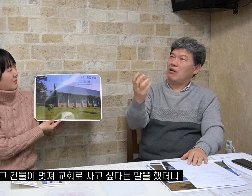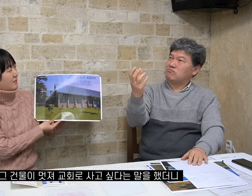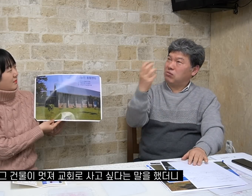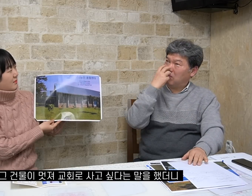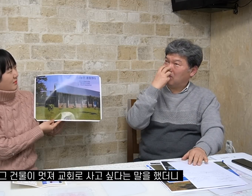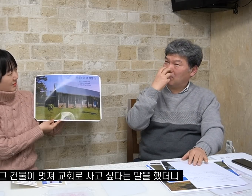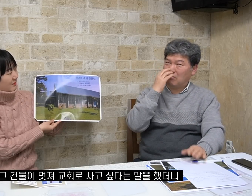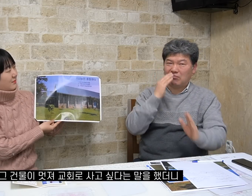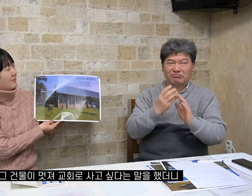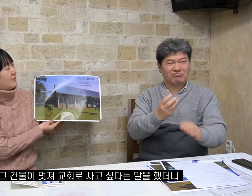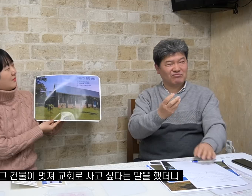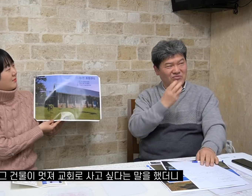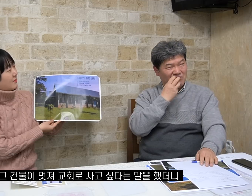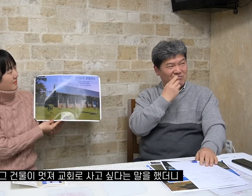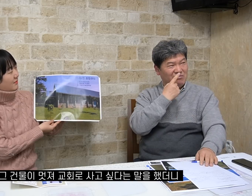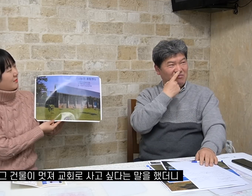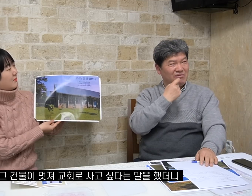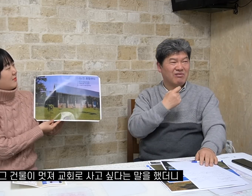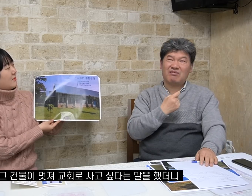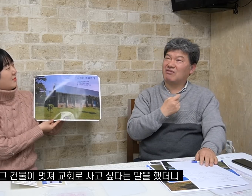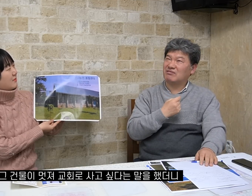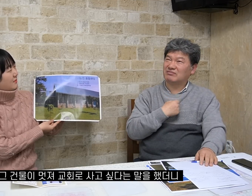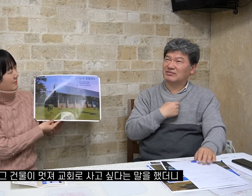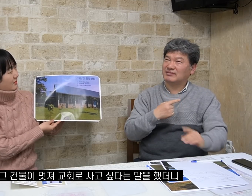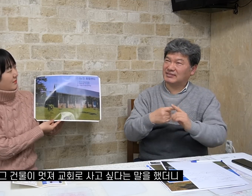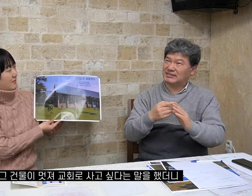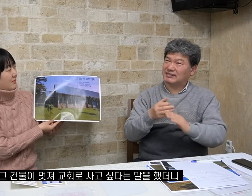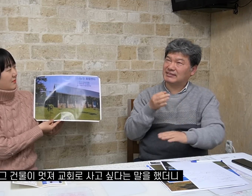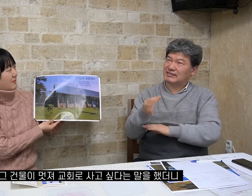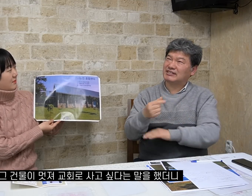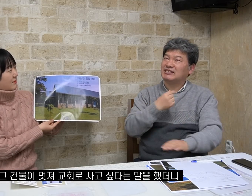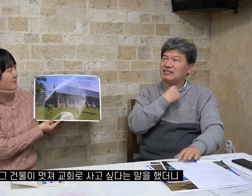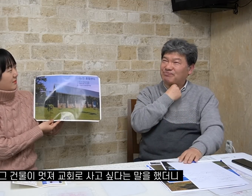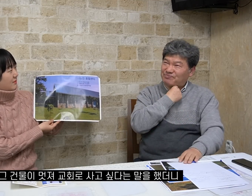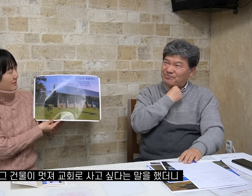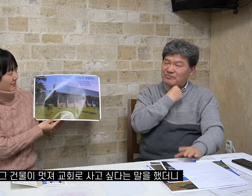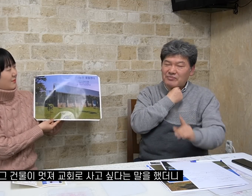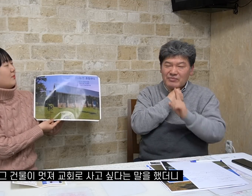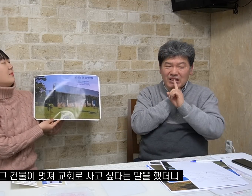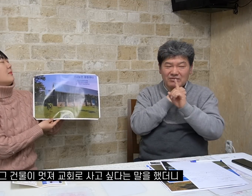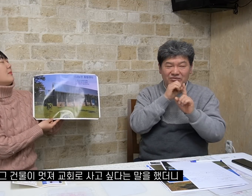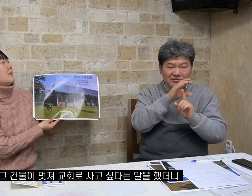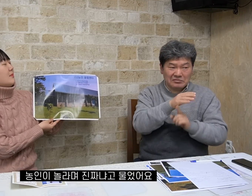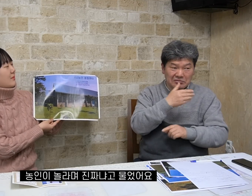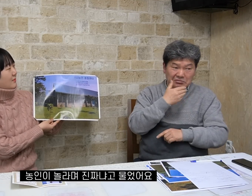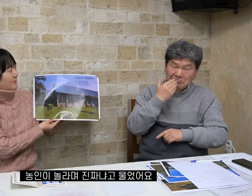When I said that I wanted to buy it as a church because the building was beautiful,